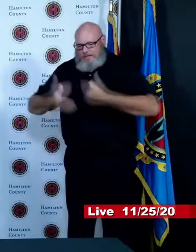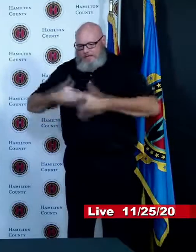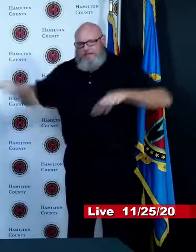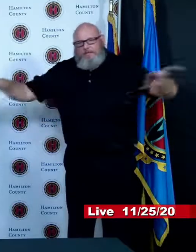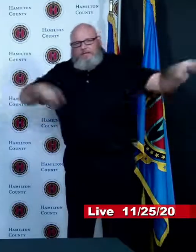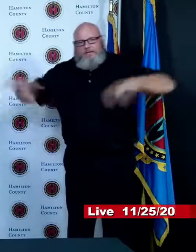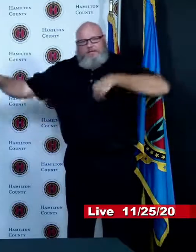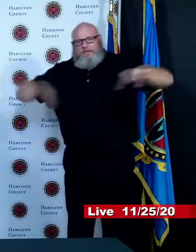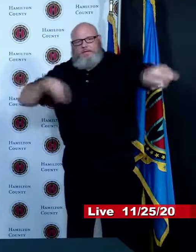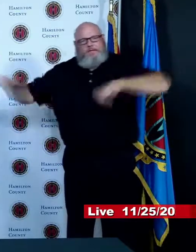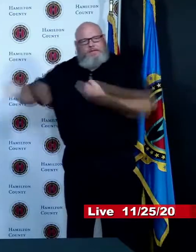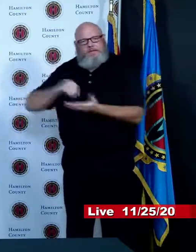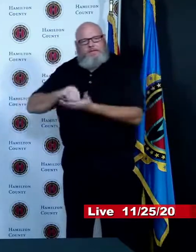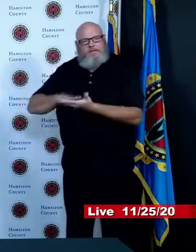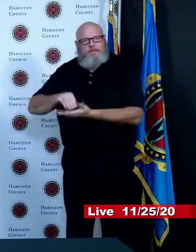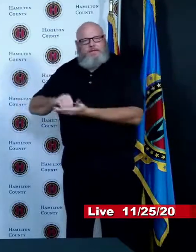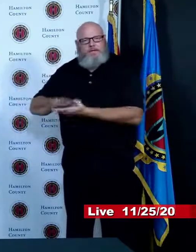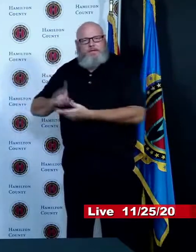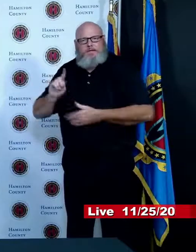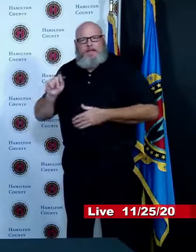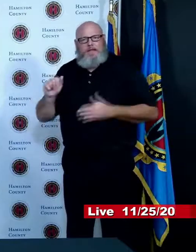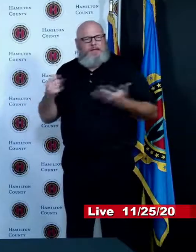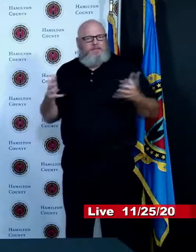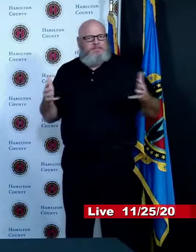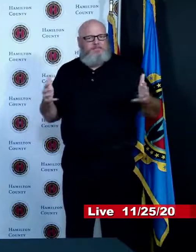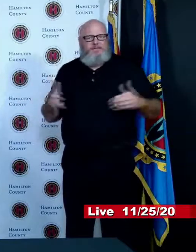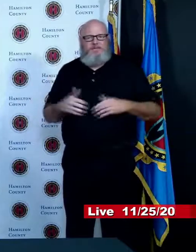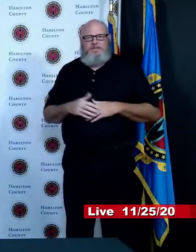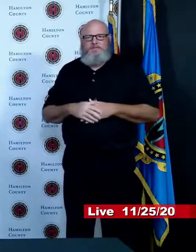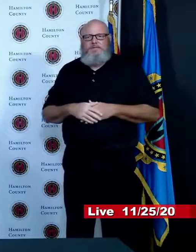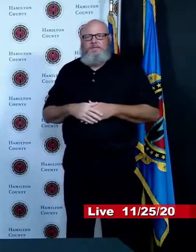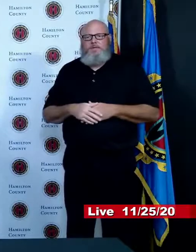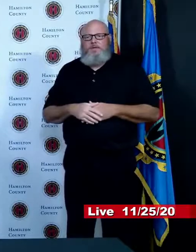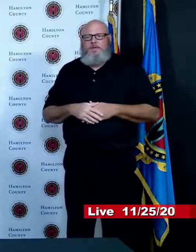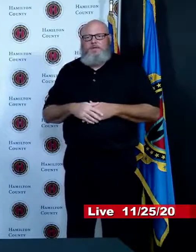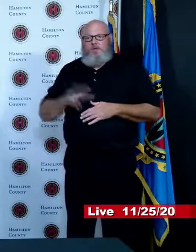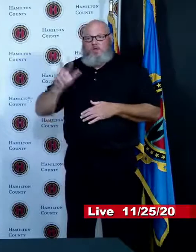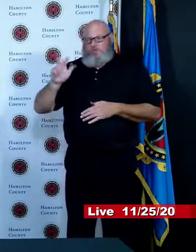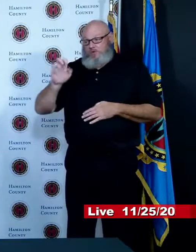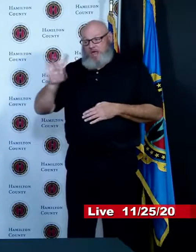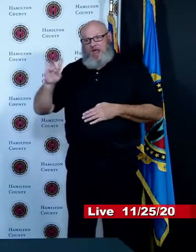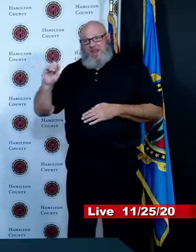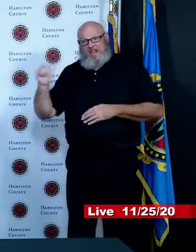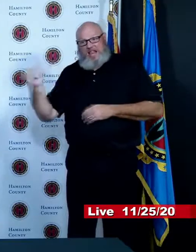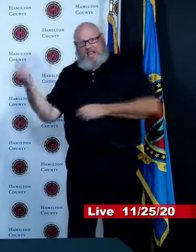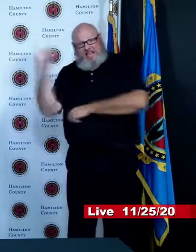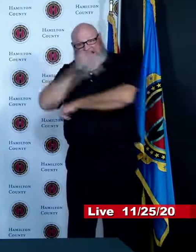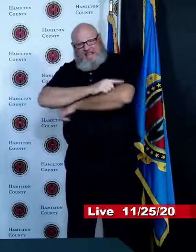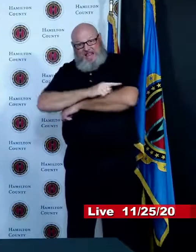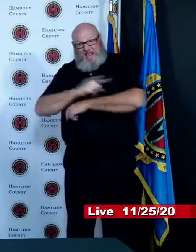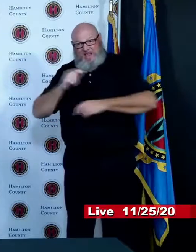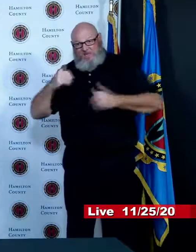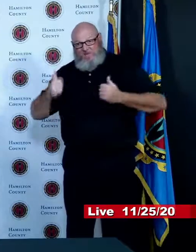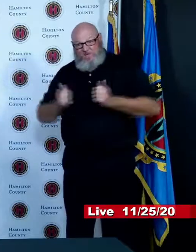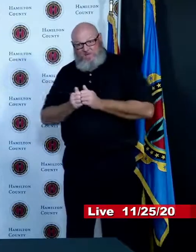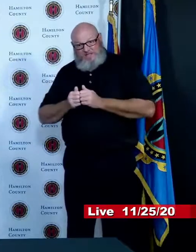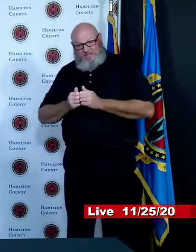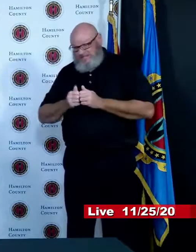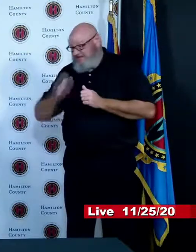380 cases that's just an example those differences are are very different than the seven day trend